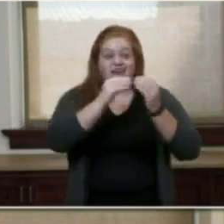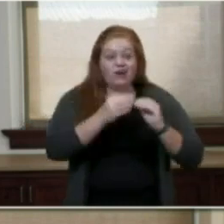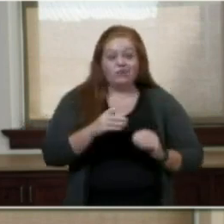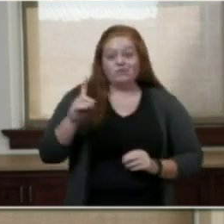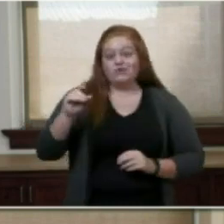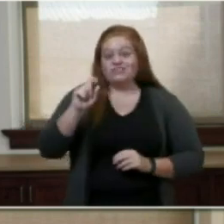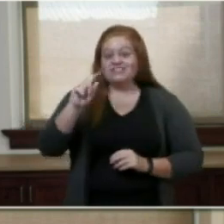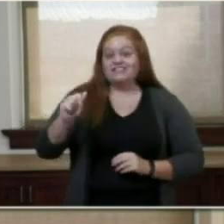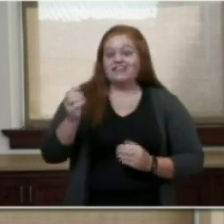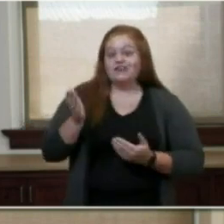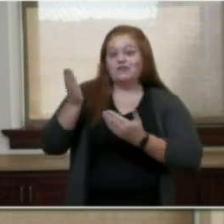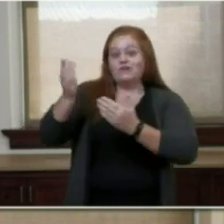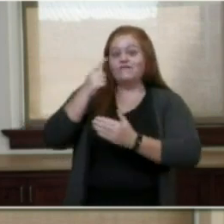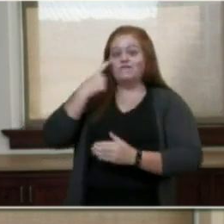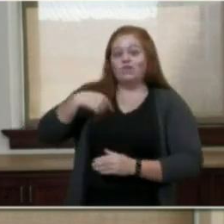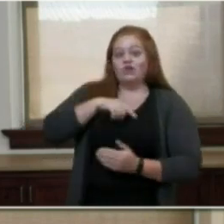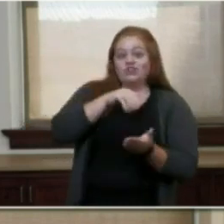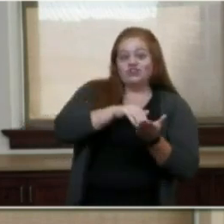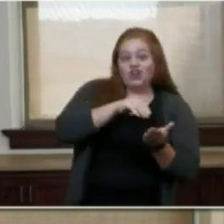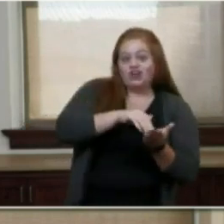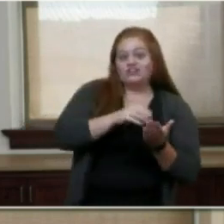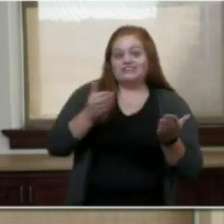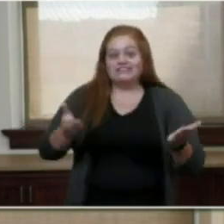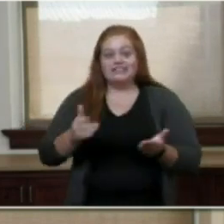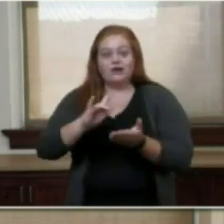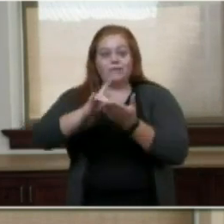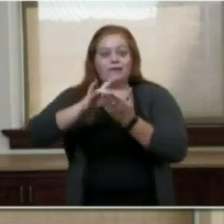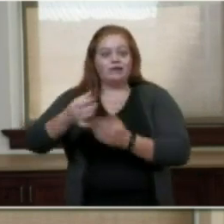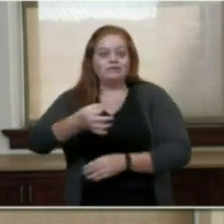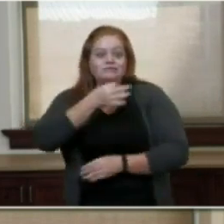that dr bogan uh and our medical experts are giving to us, it's it's